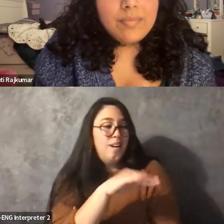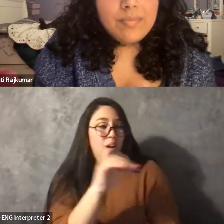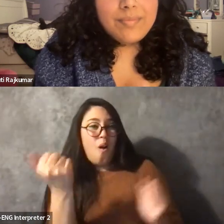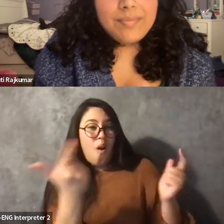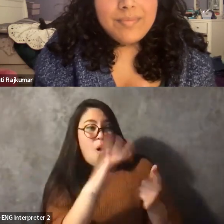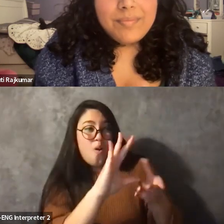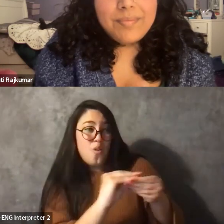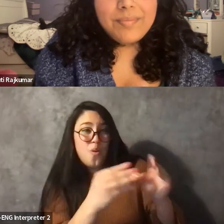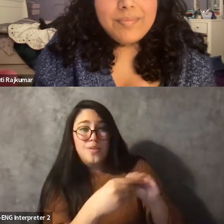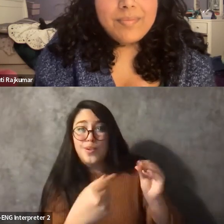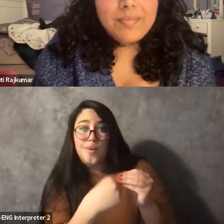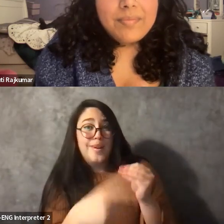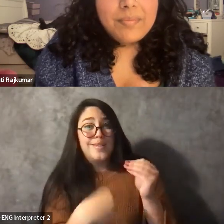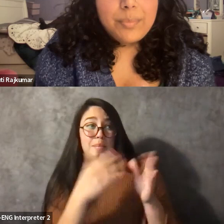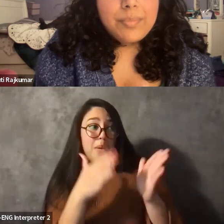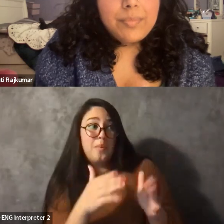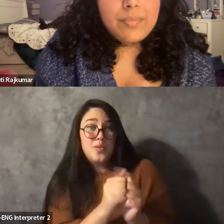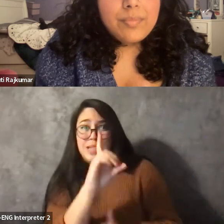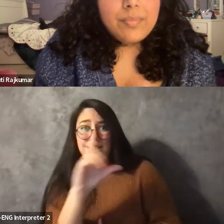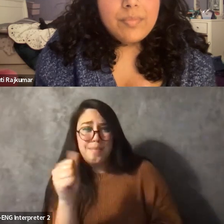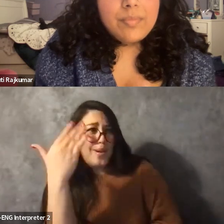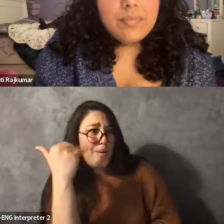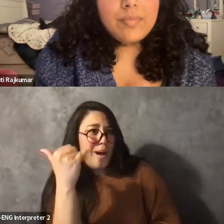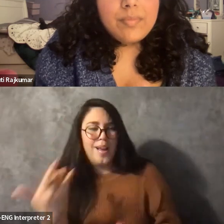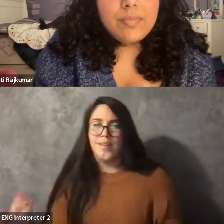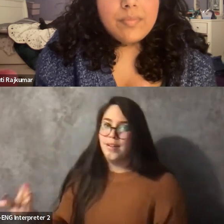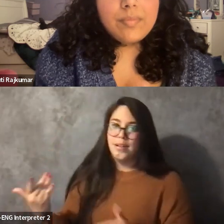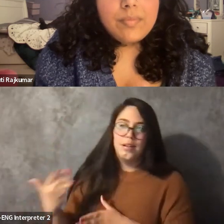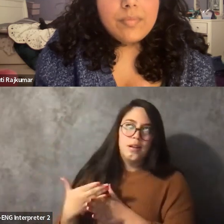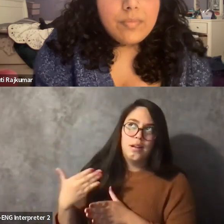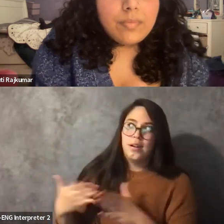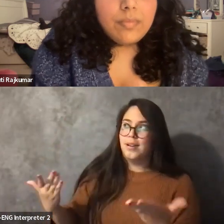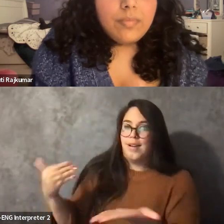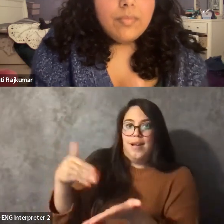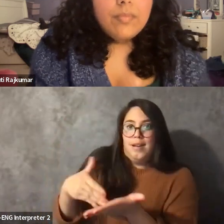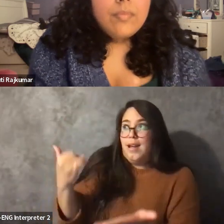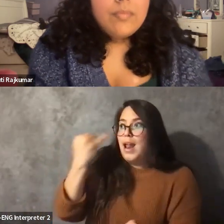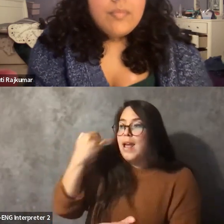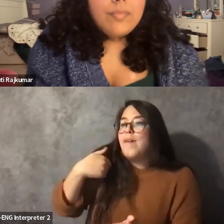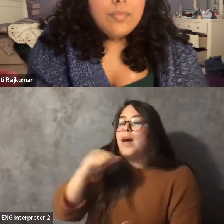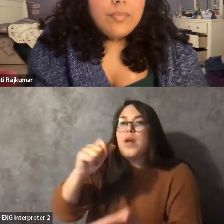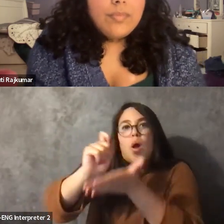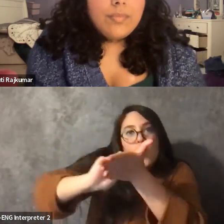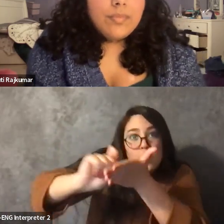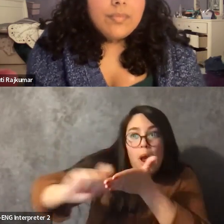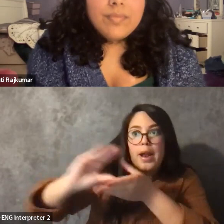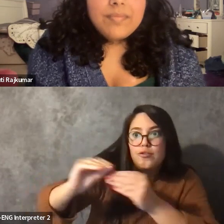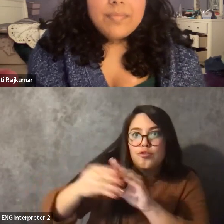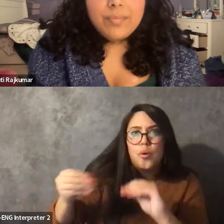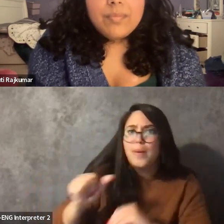And it's so annoying because, again, it's like if I don't do it, there's not many people who do in the industry.